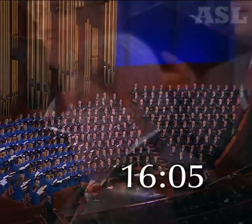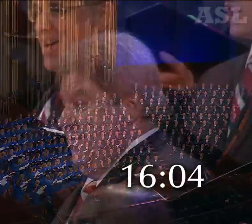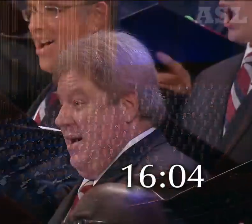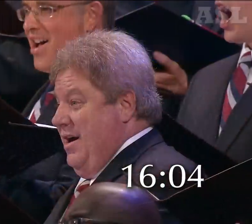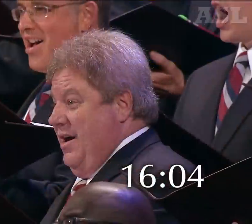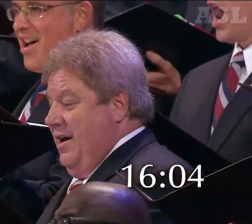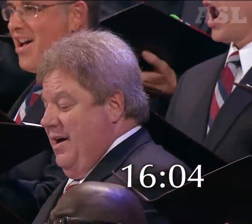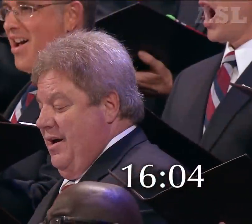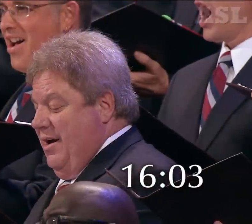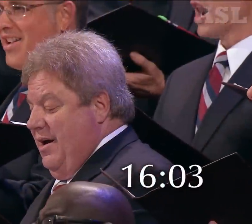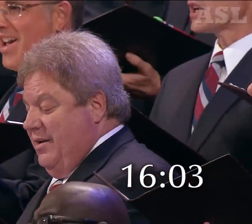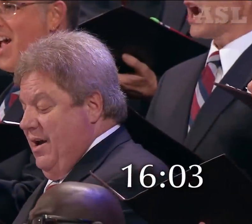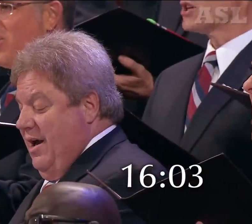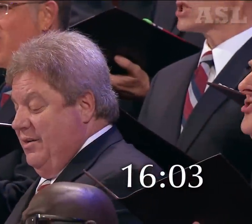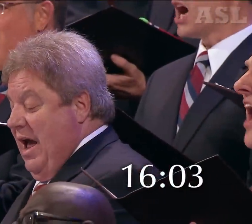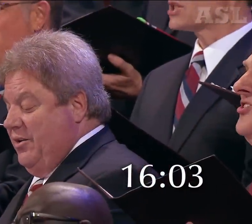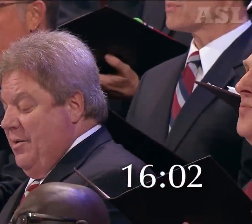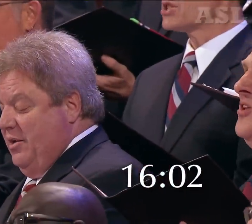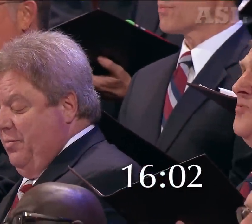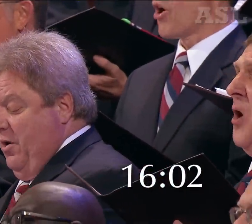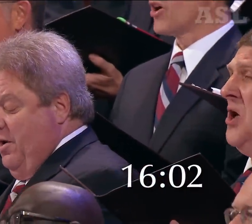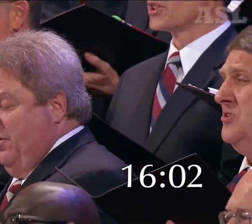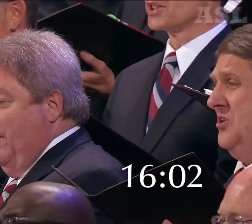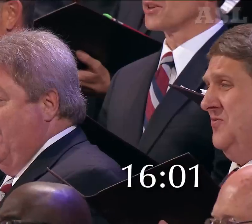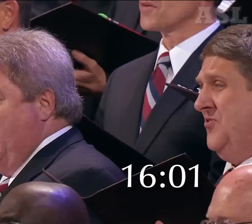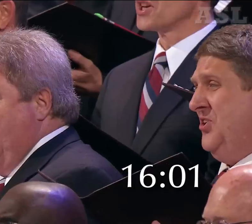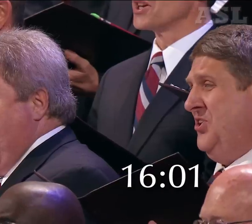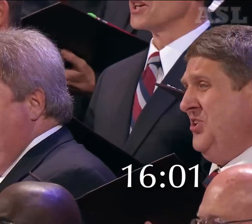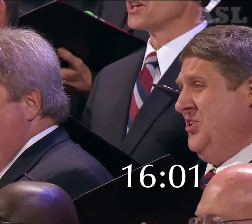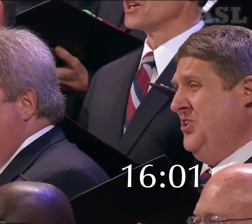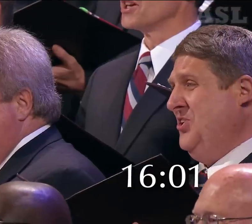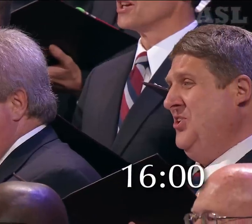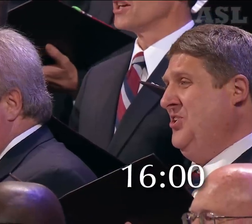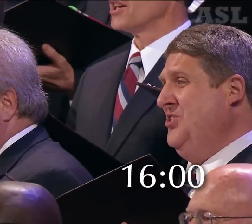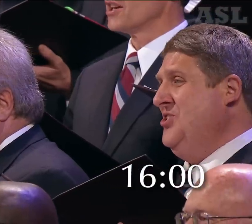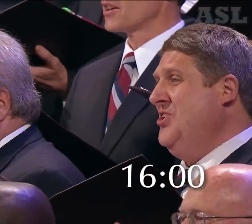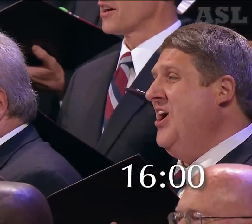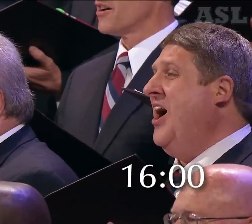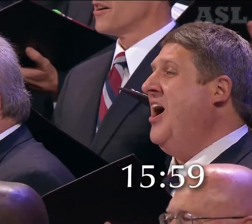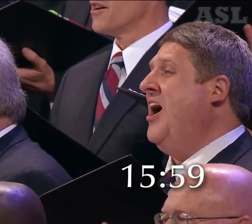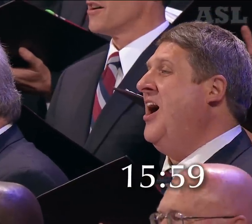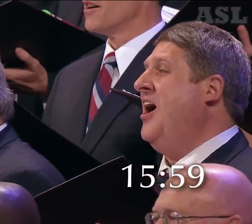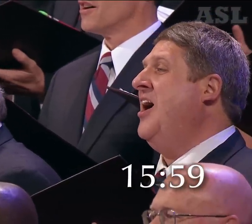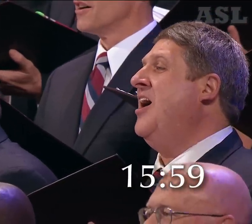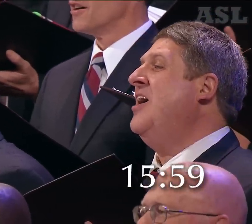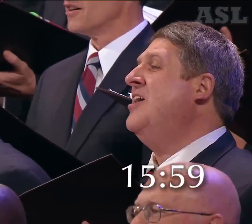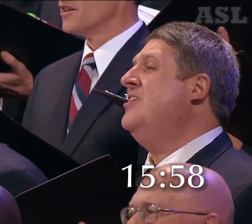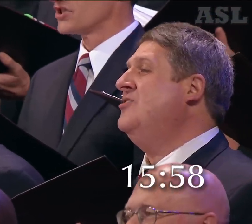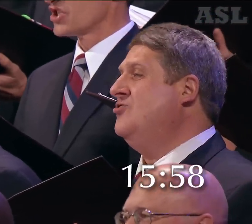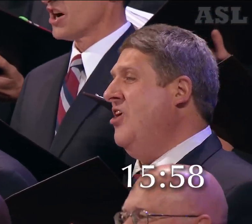THIS IS THE ENGLISH CLOSED CAPTION CHANNEL OF THE CHURCH OF JESUS CHRIST OF LATTER-DAY SAINTS.